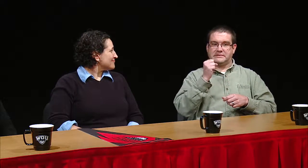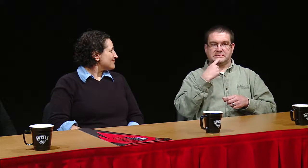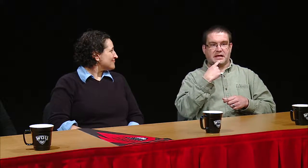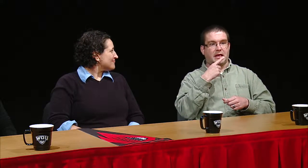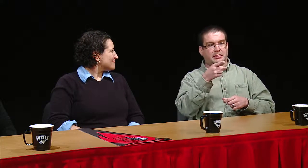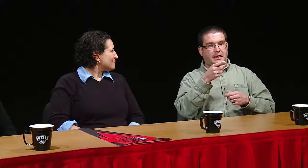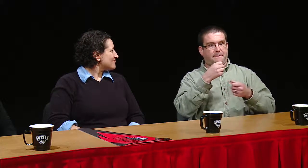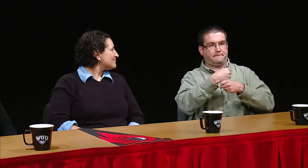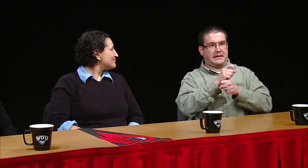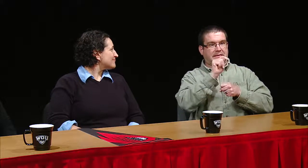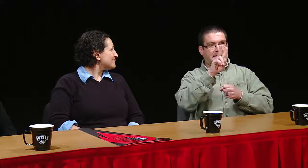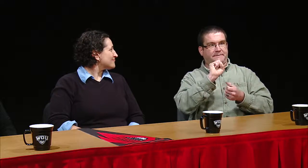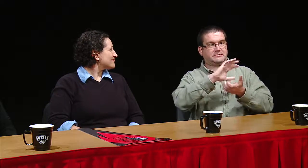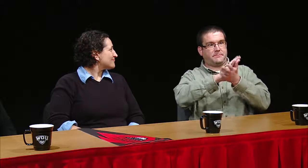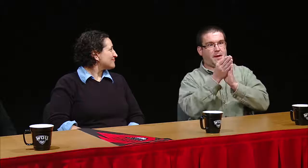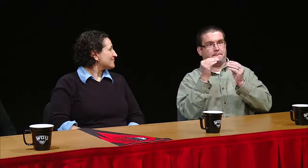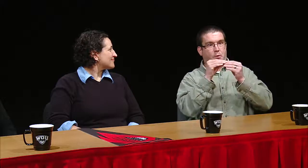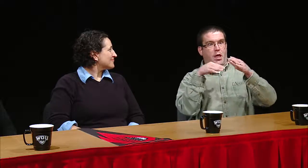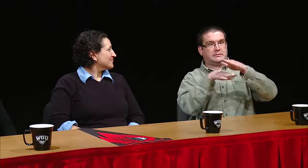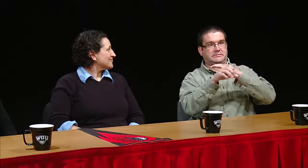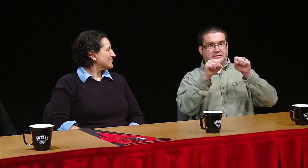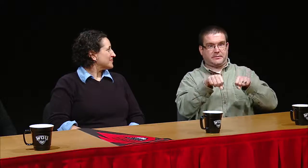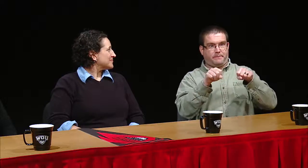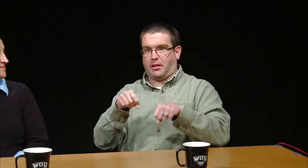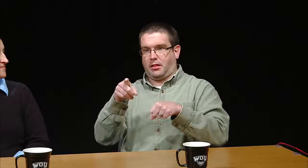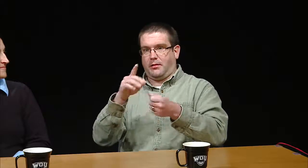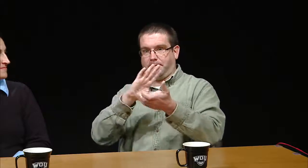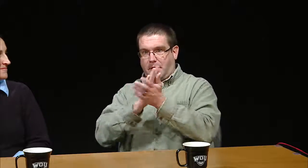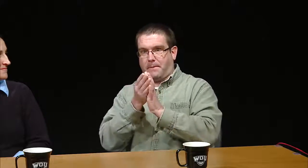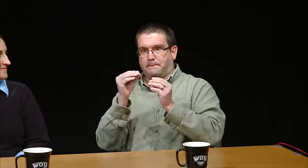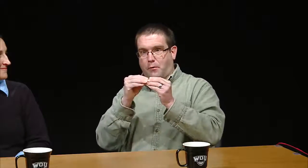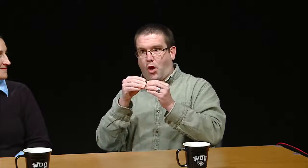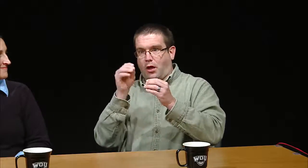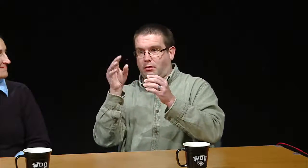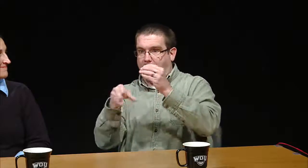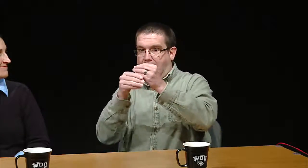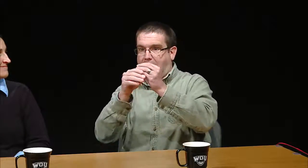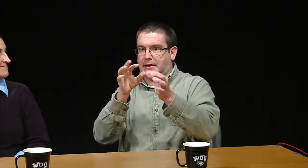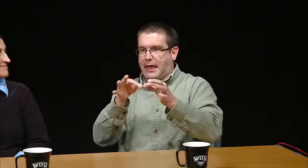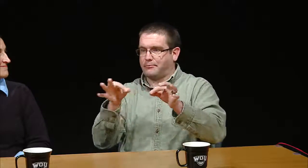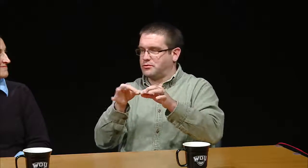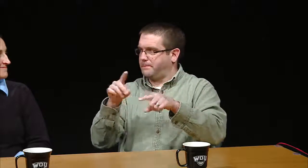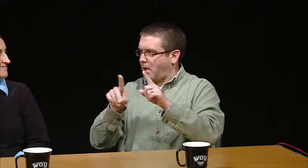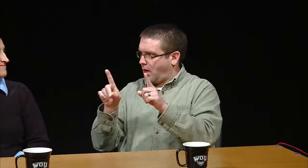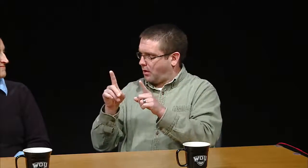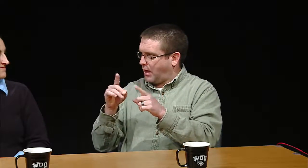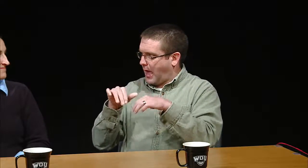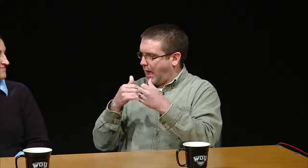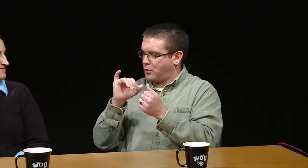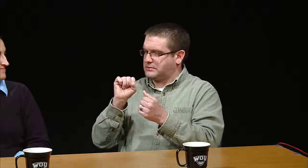until we have a finished product that we're able to deliver back to the consumer. And then your last question was --